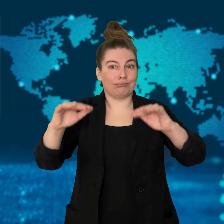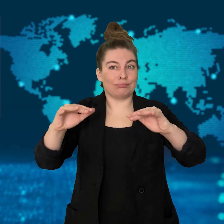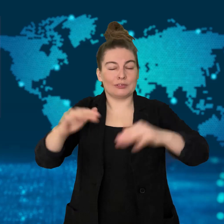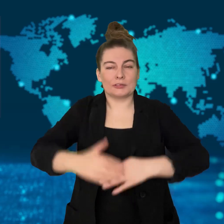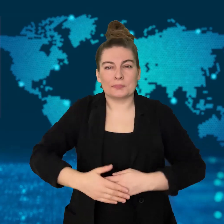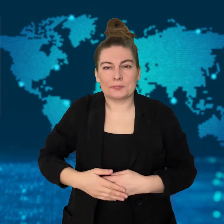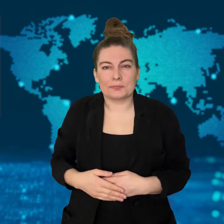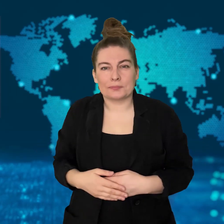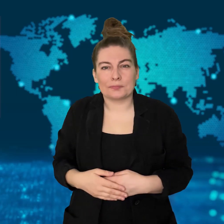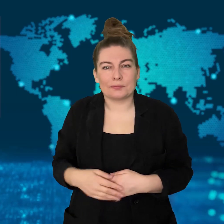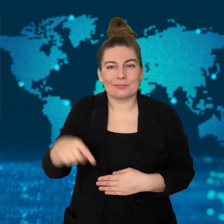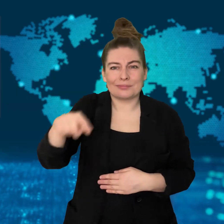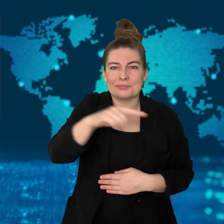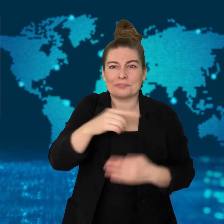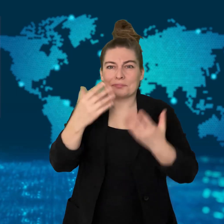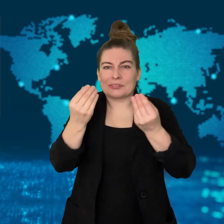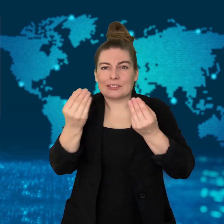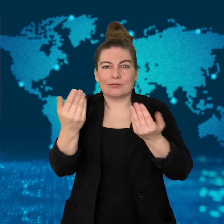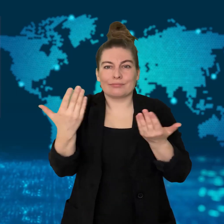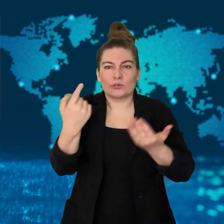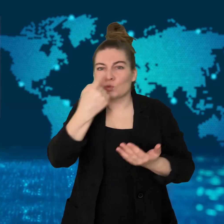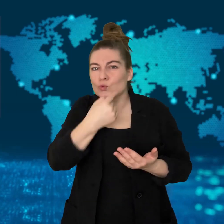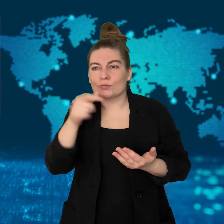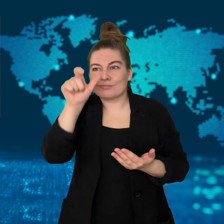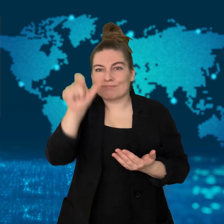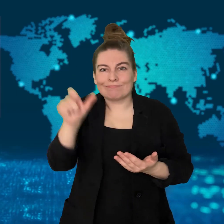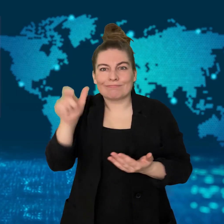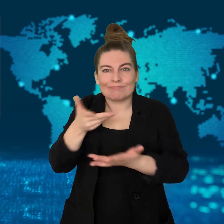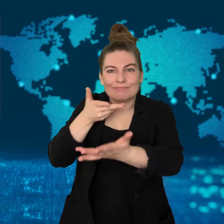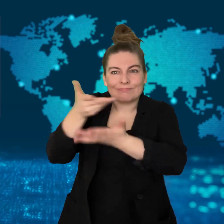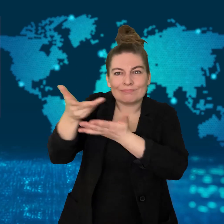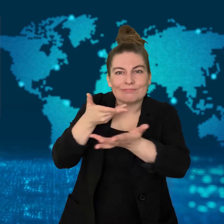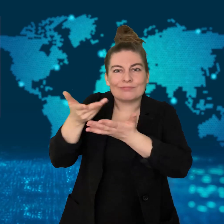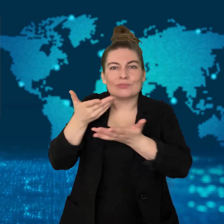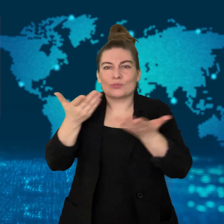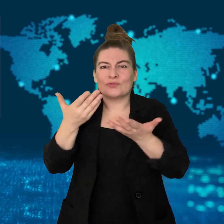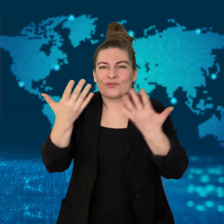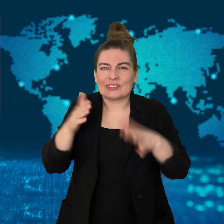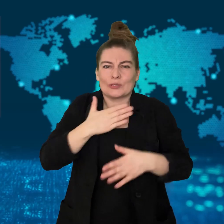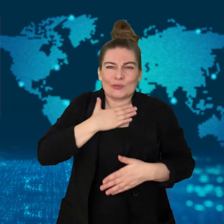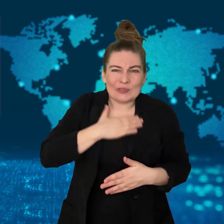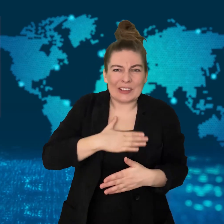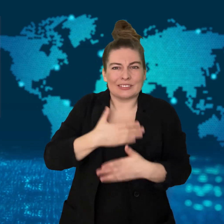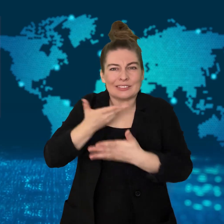Negotiators attempted to talk him down from the ledge,